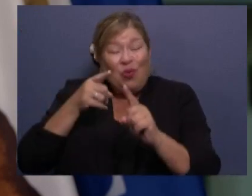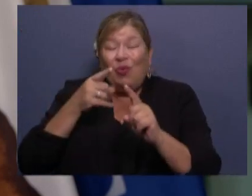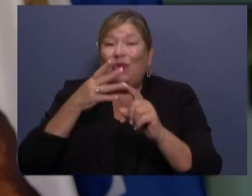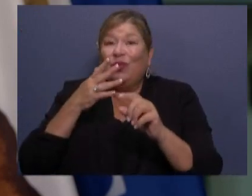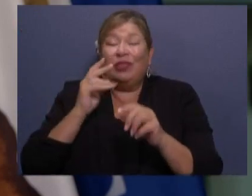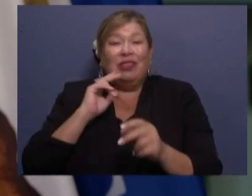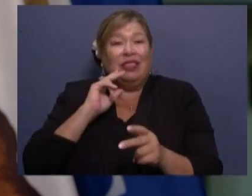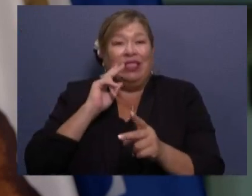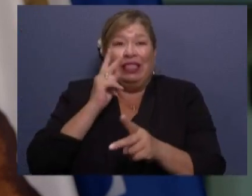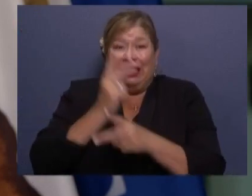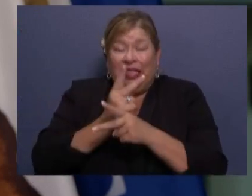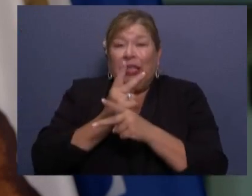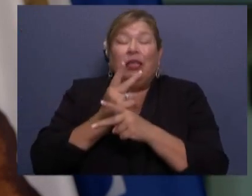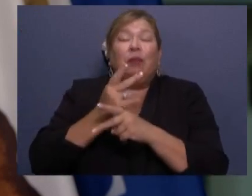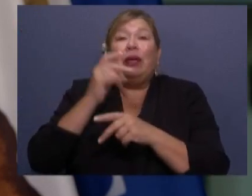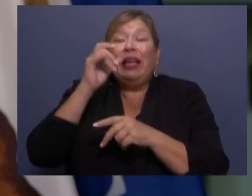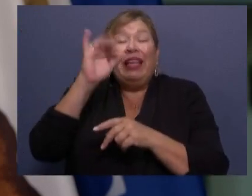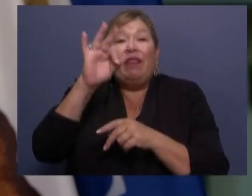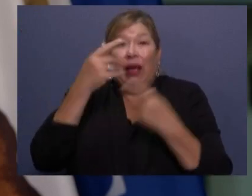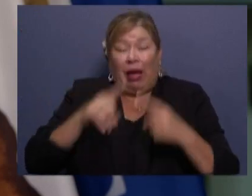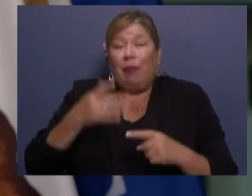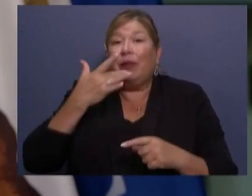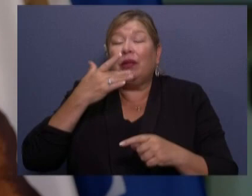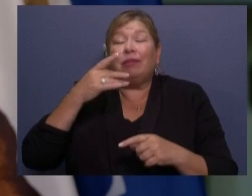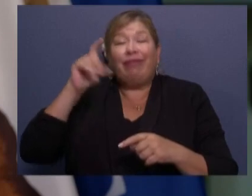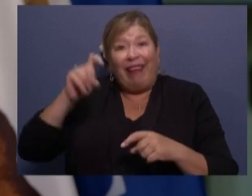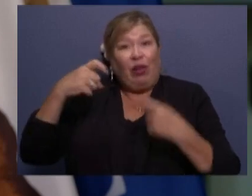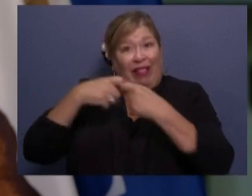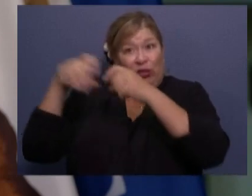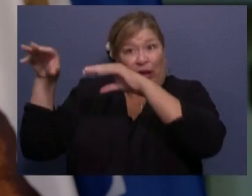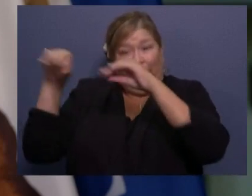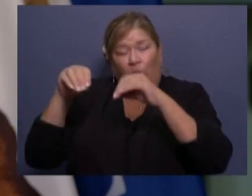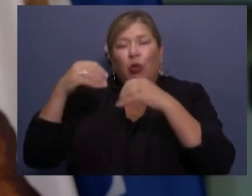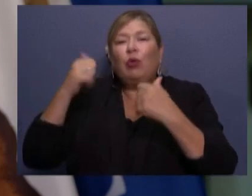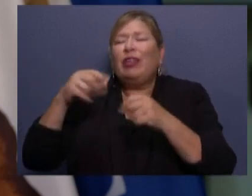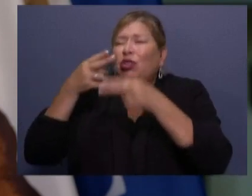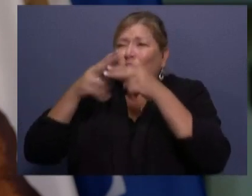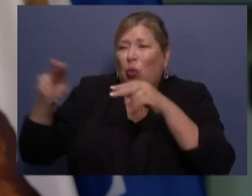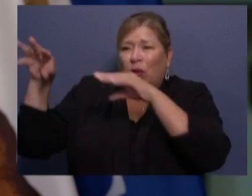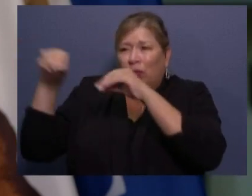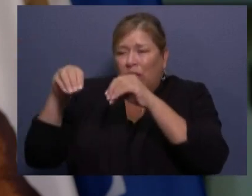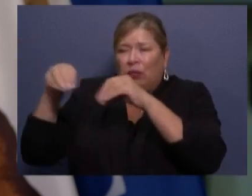of duration and as minimum impact as possible for individual consumers. They would be rotated and moved across